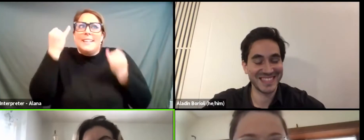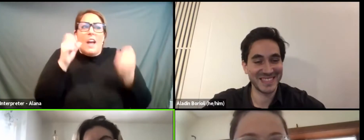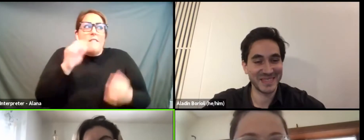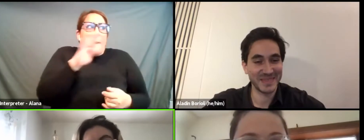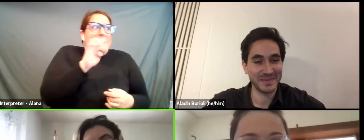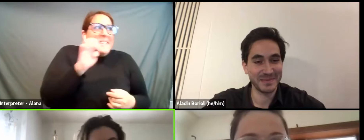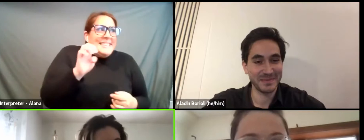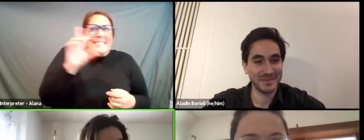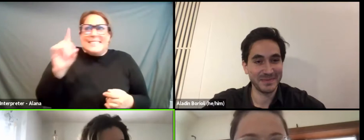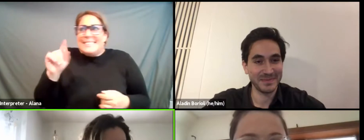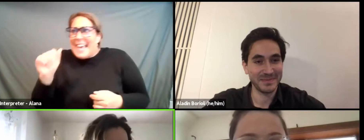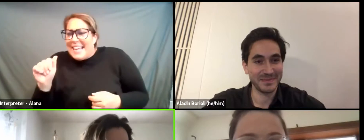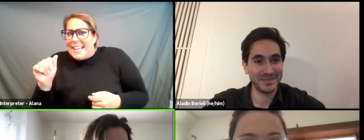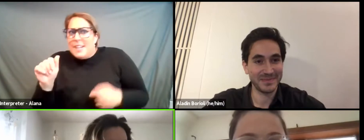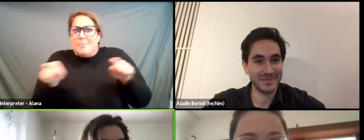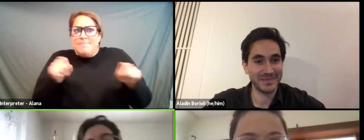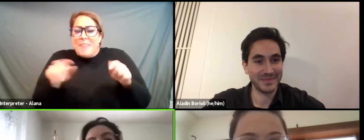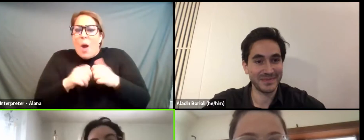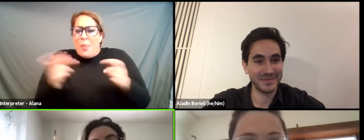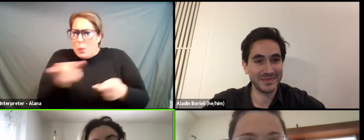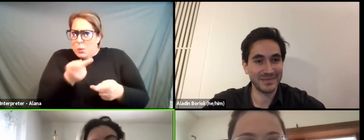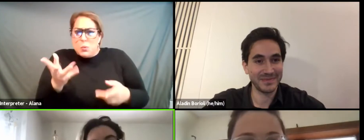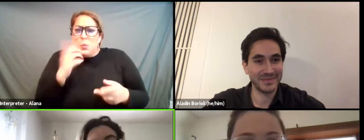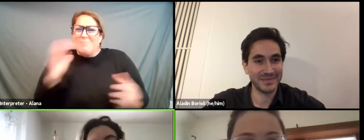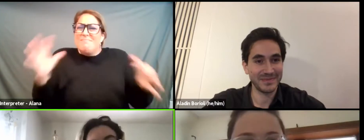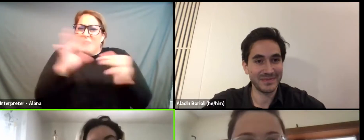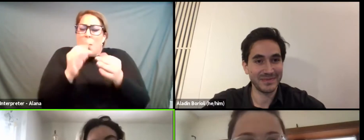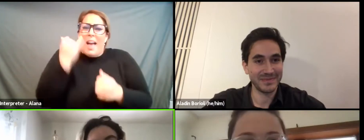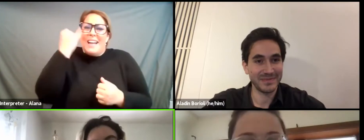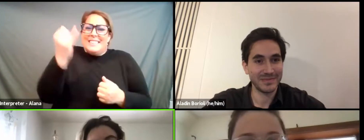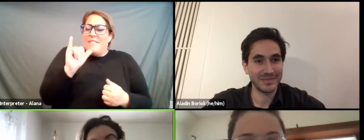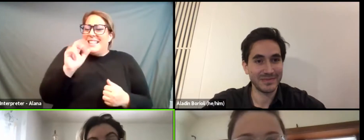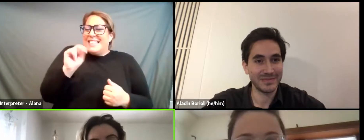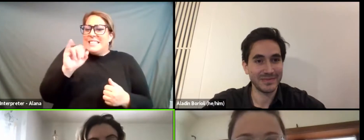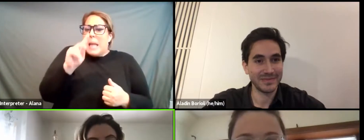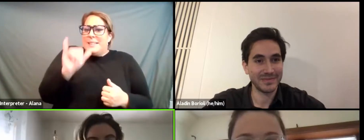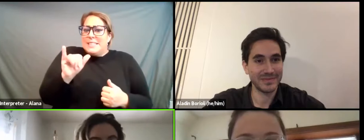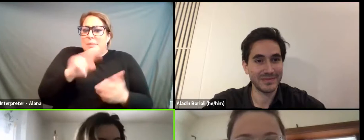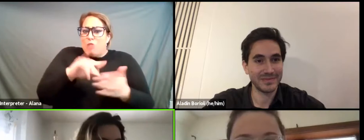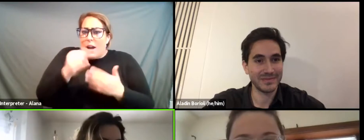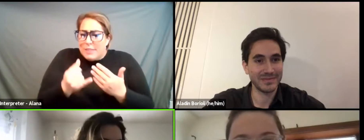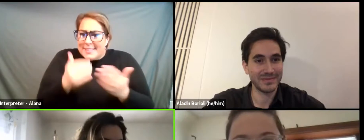to The Intimacy project. So one of the questions that we were looking forward to deep diving is